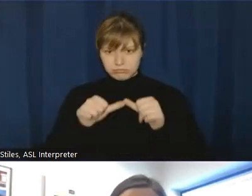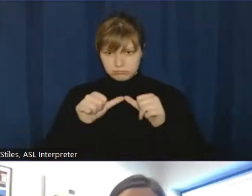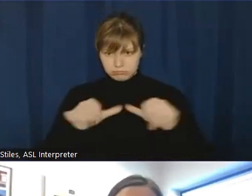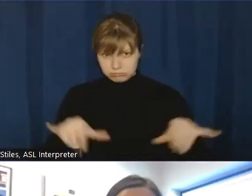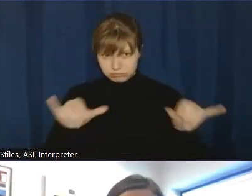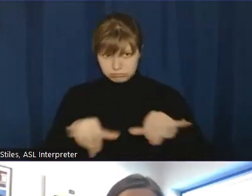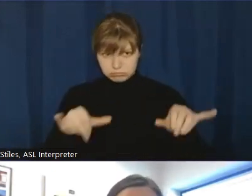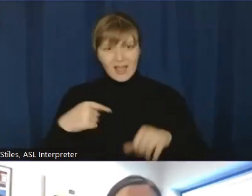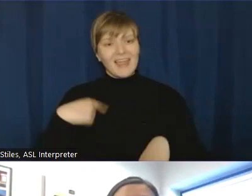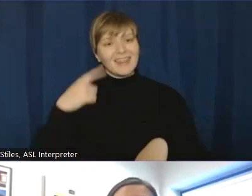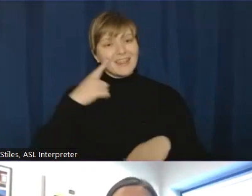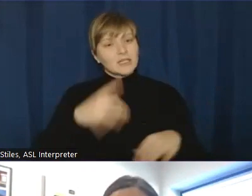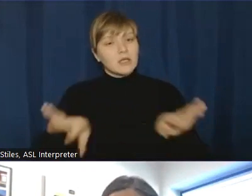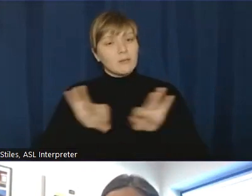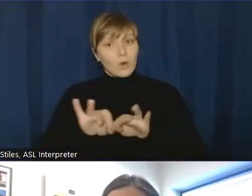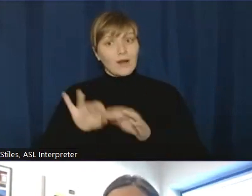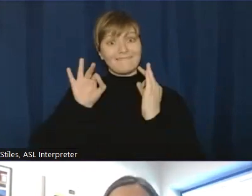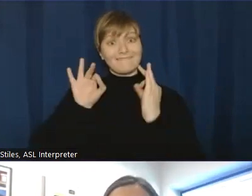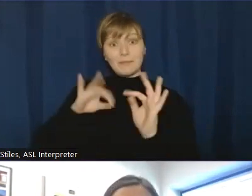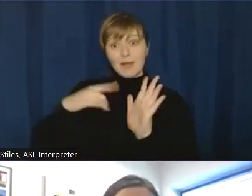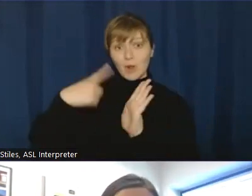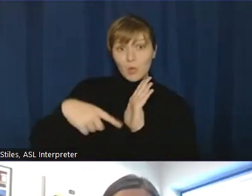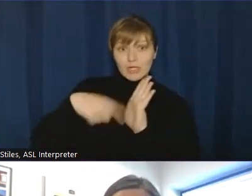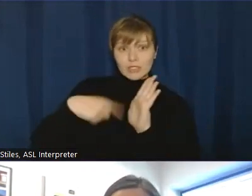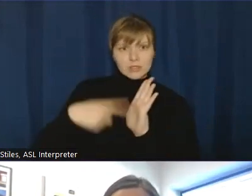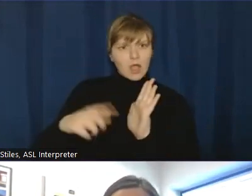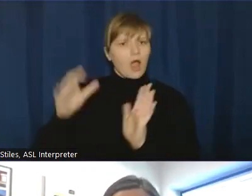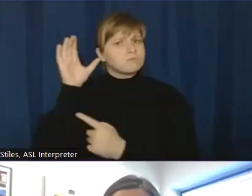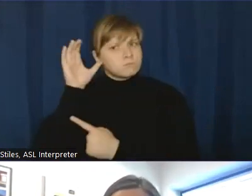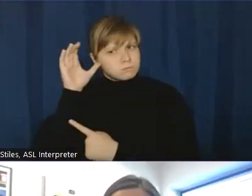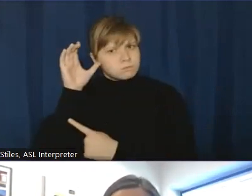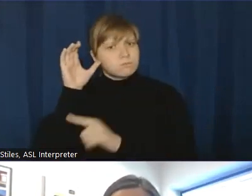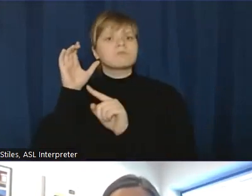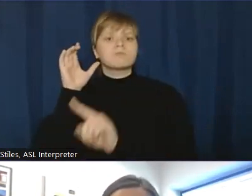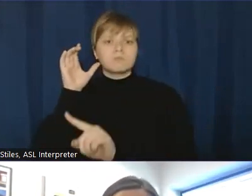it is important to listen, reflect, and make the appropriate changes or